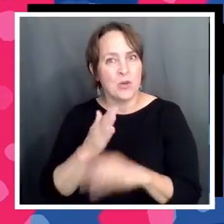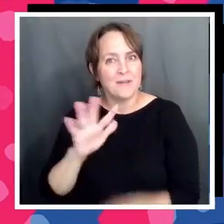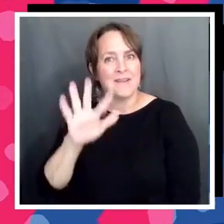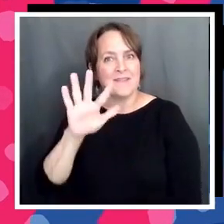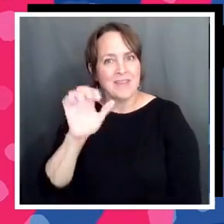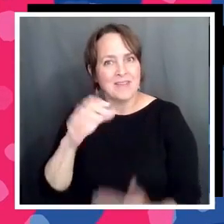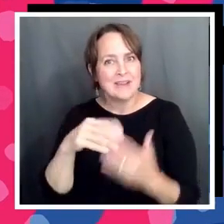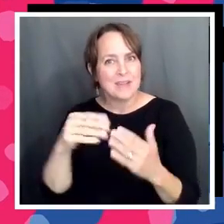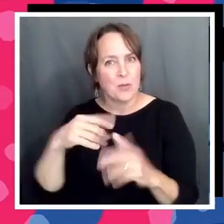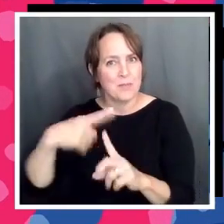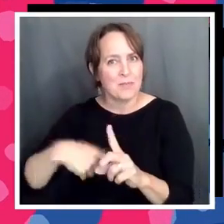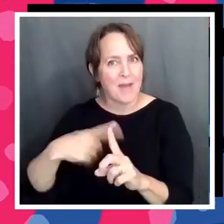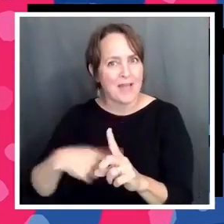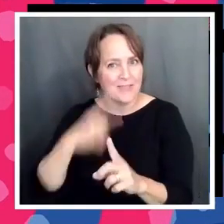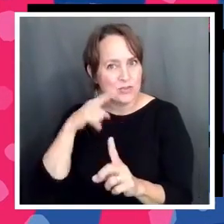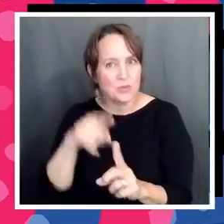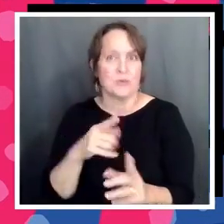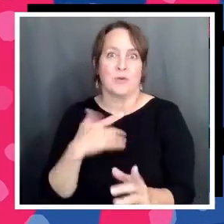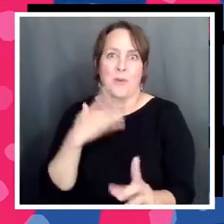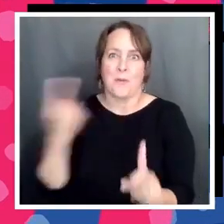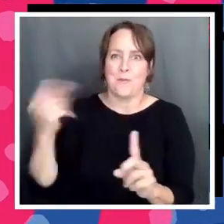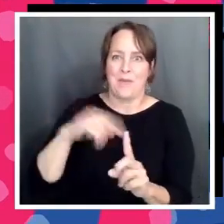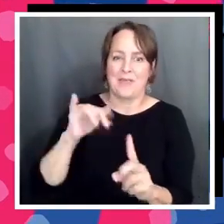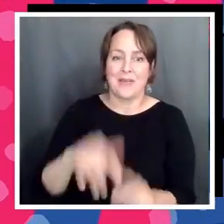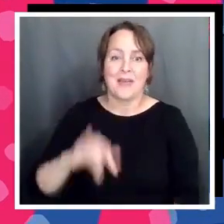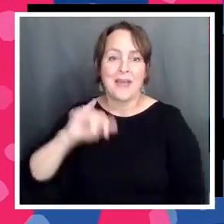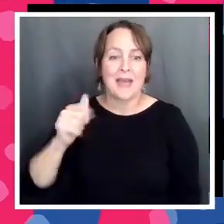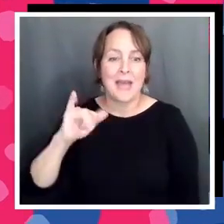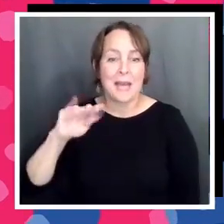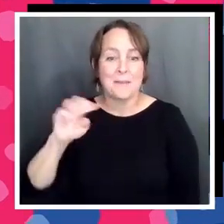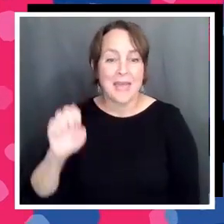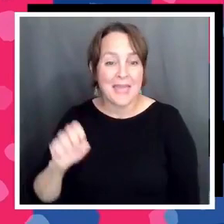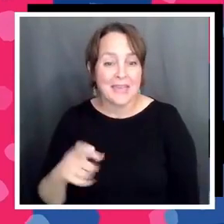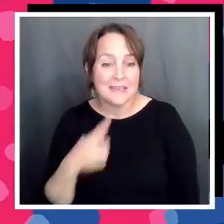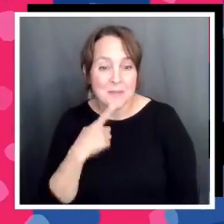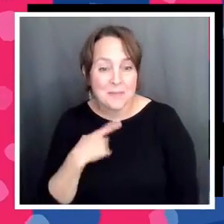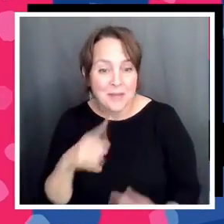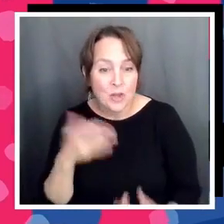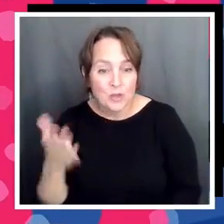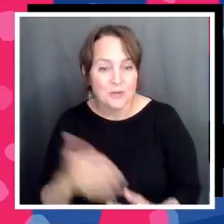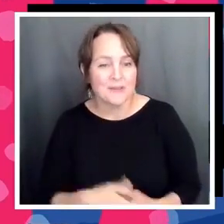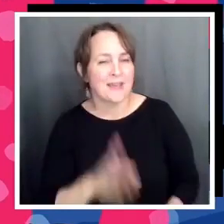BETWEEN NOW AND THE END OF THE